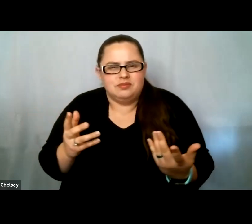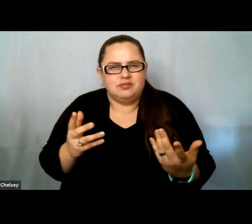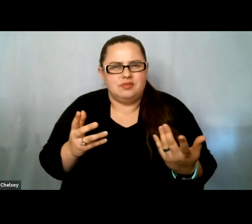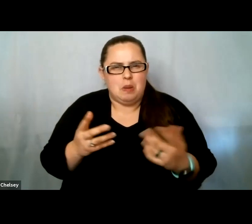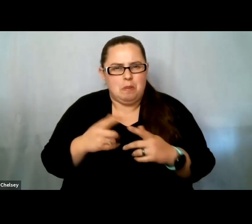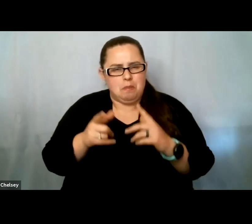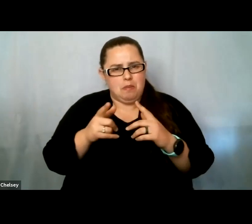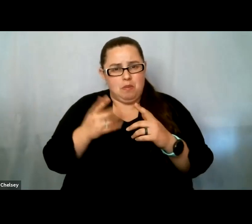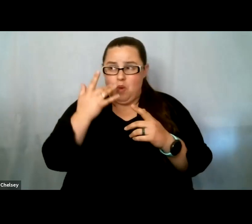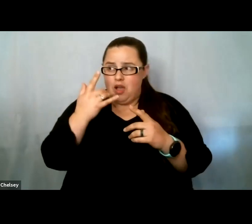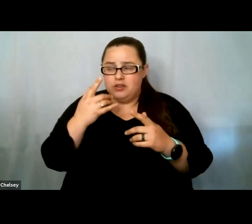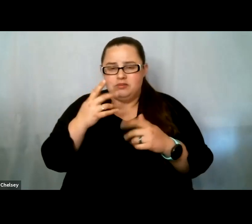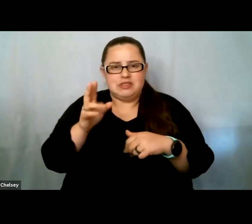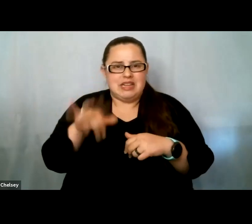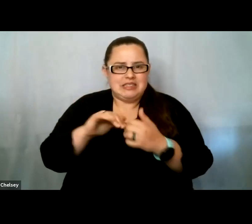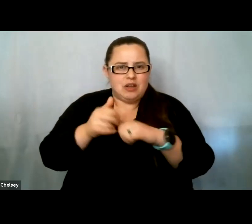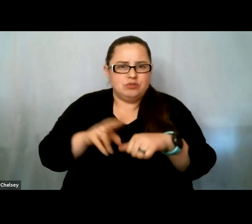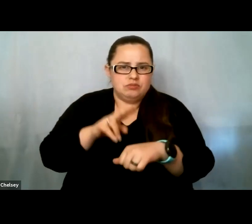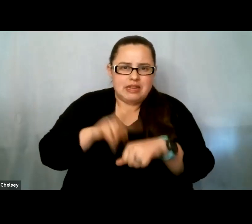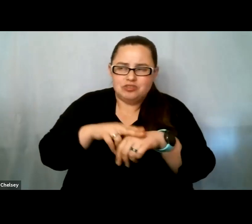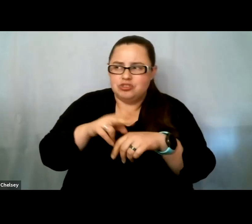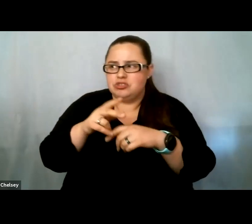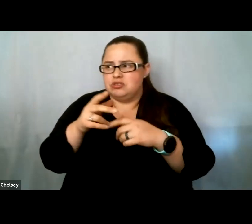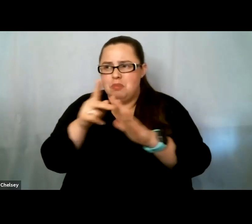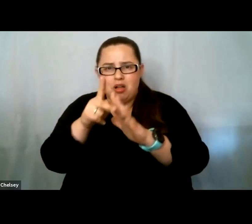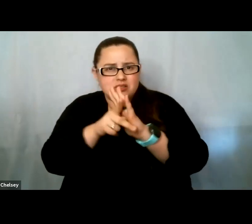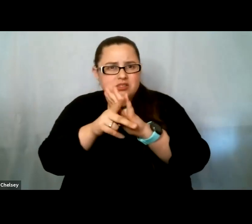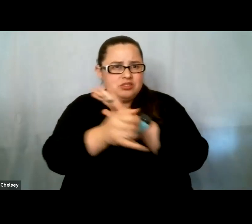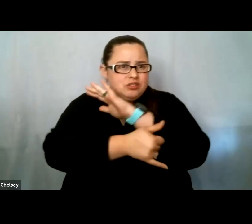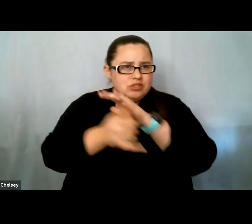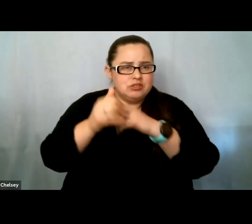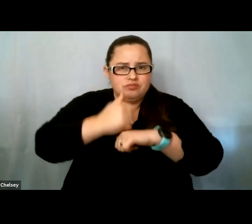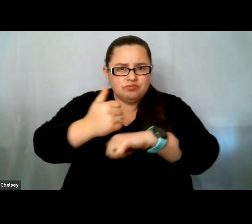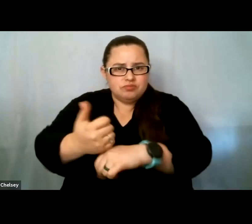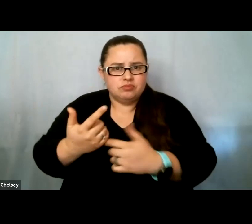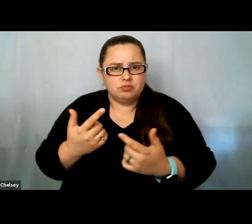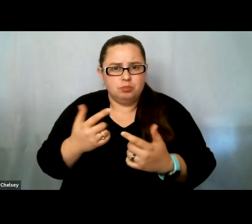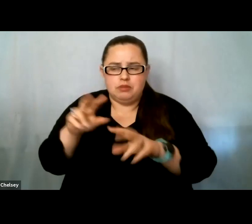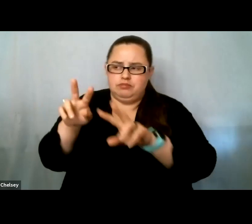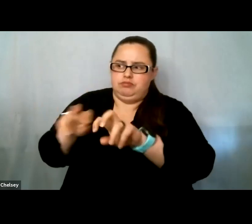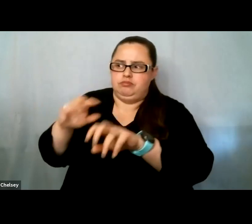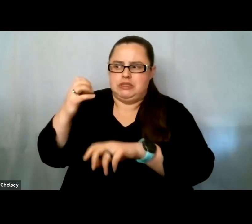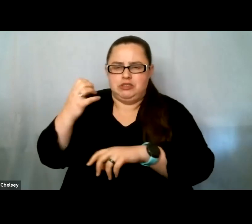have done it. But take a look at Europe over the last 75 years. You know, we all look at